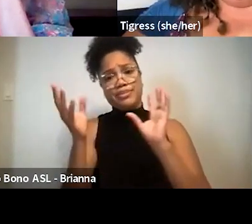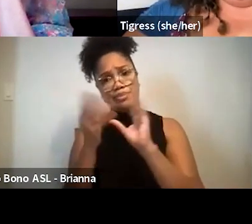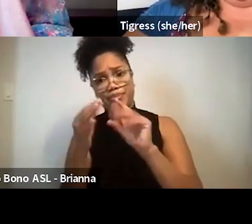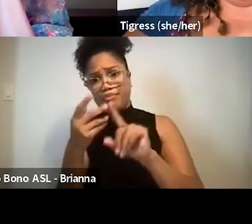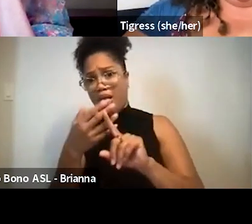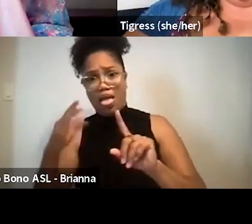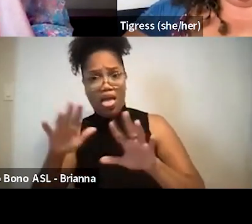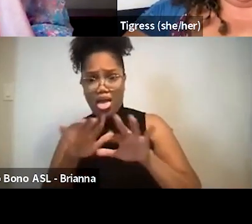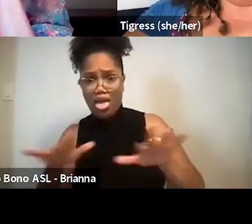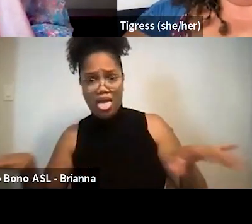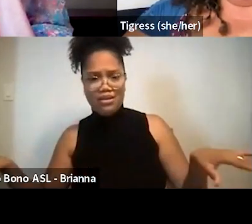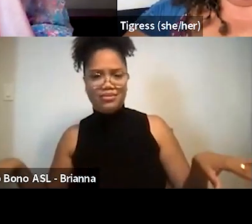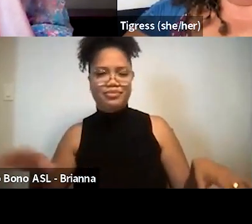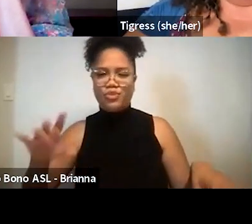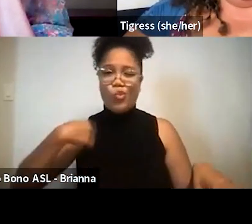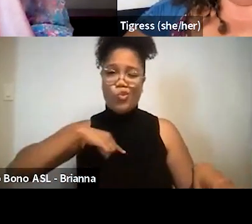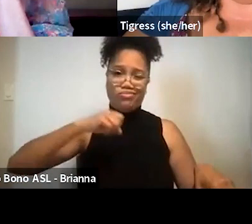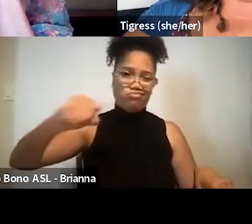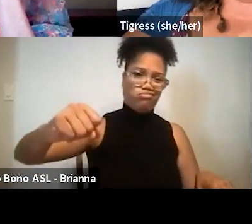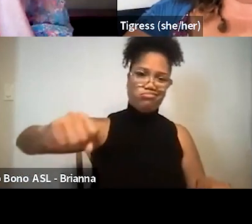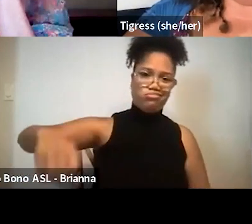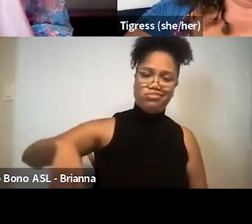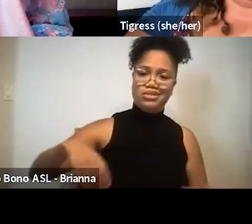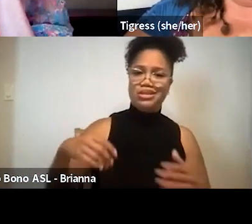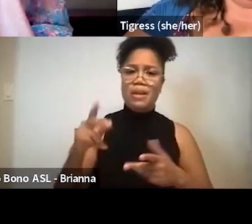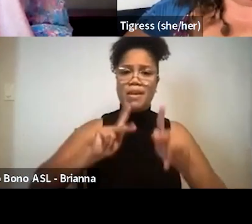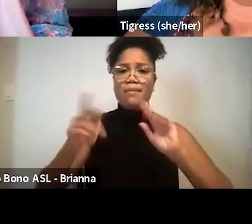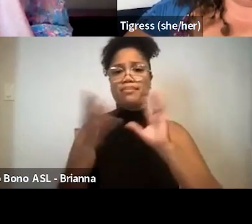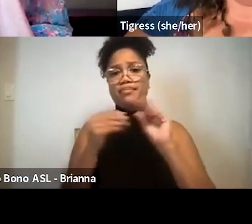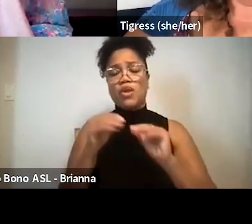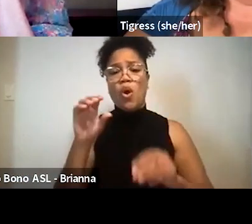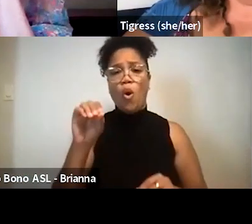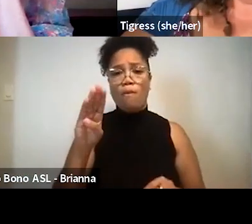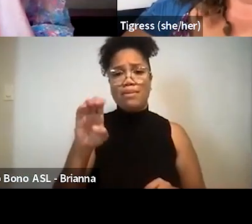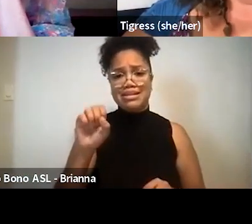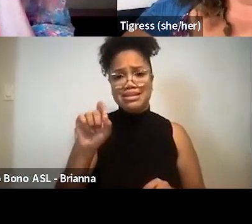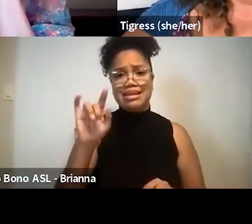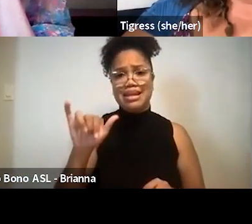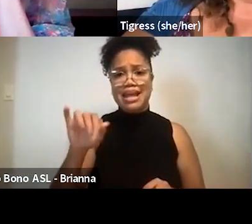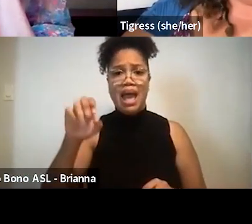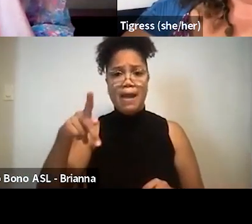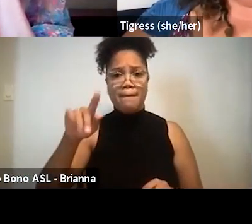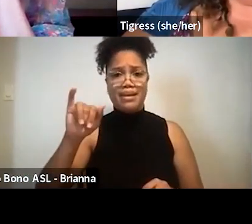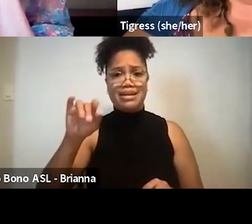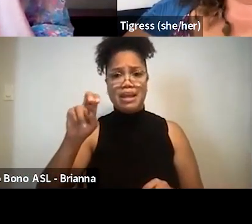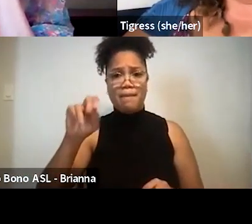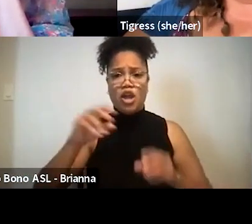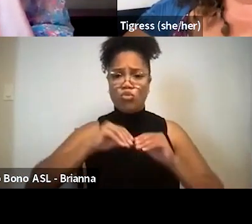people are saying about the so-called obesity epidemic or the classification of larger bodies as being disease.